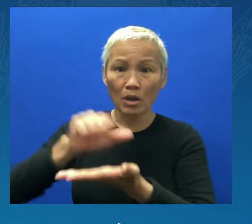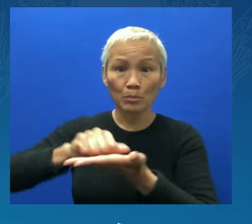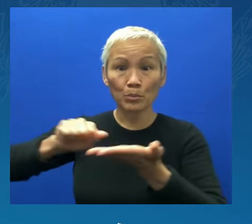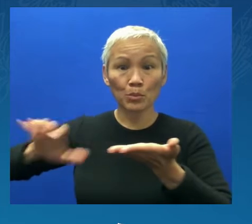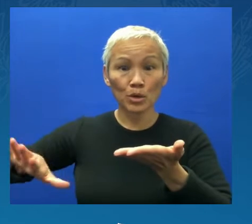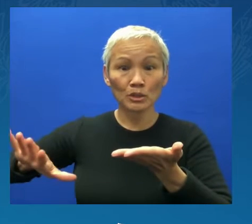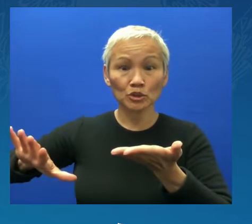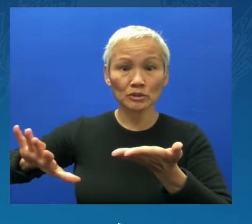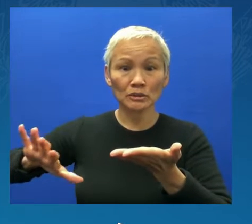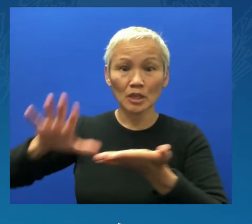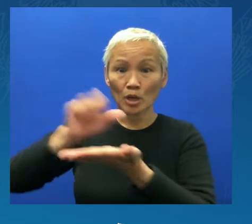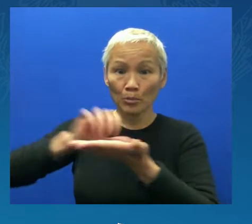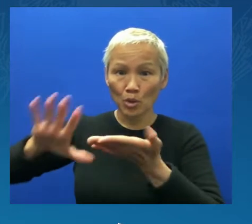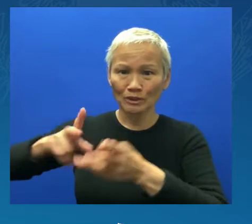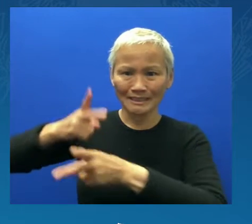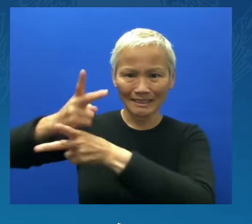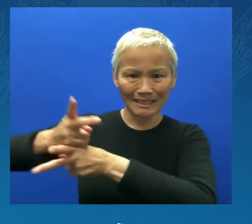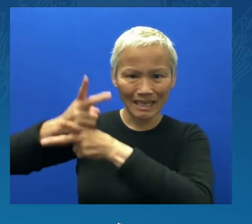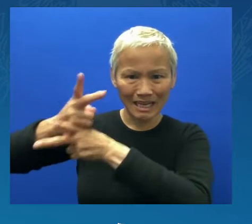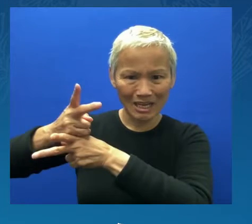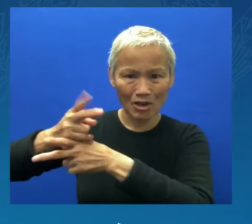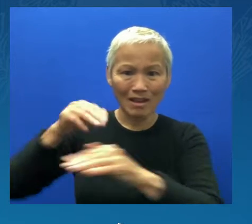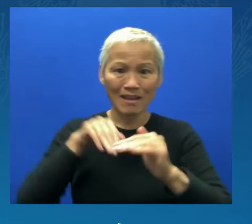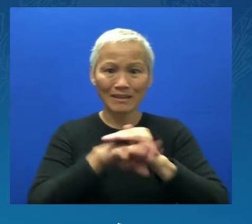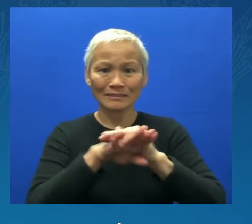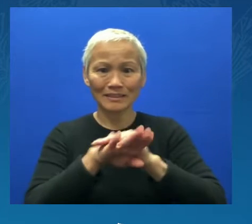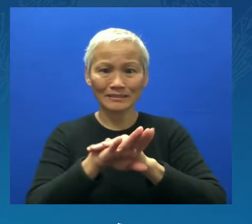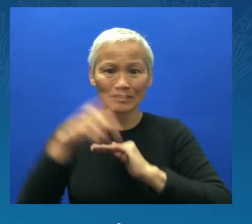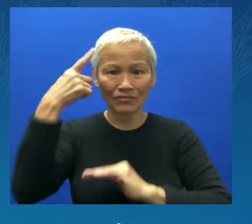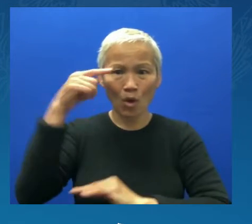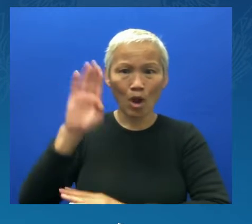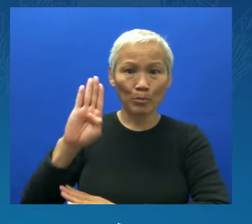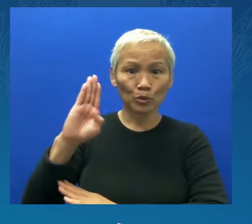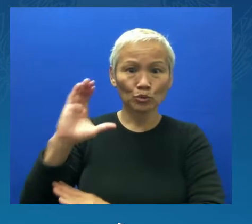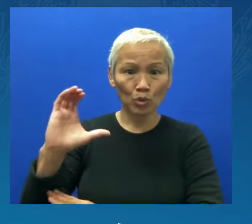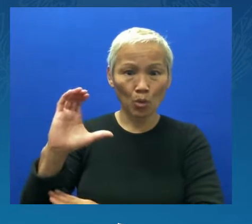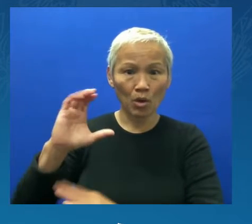and quite frankly, ladies and gentlemen, science. So thank you very much.